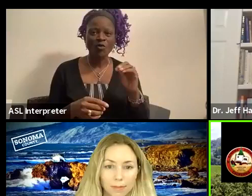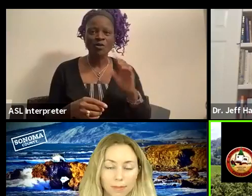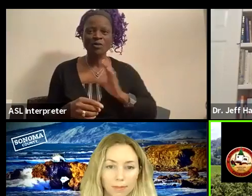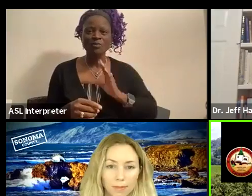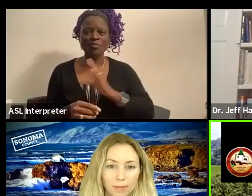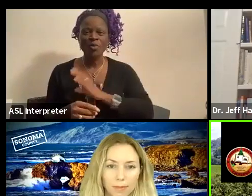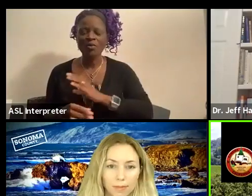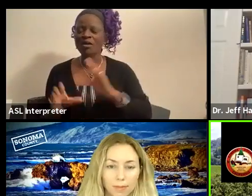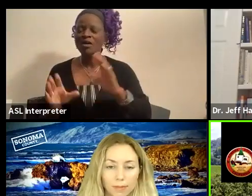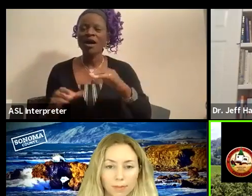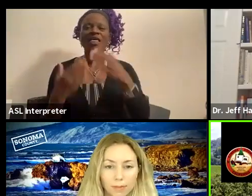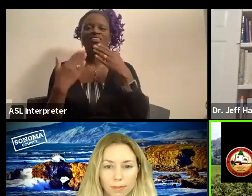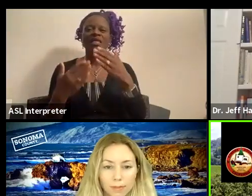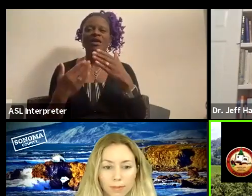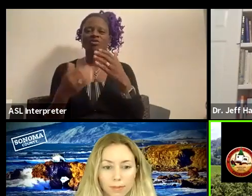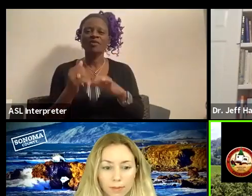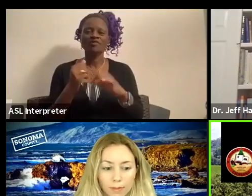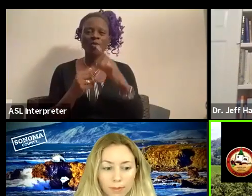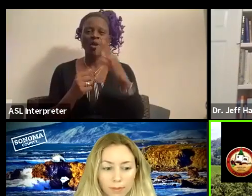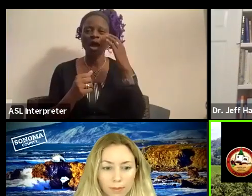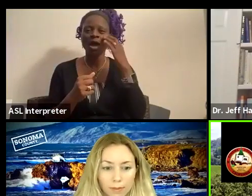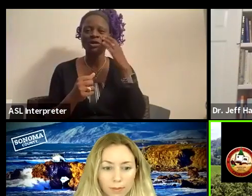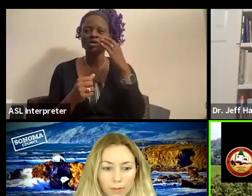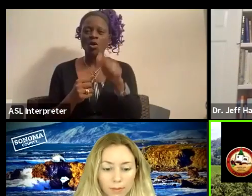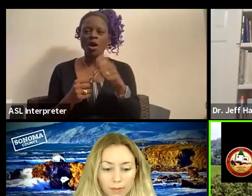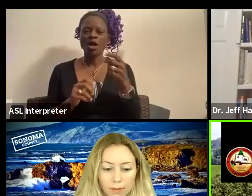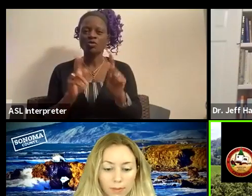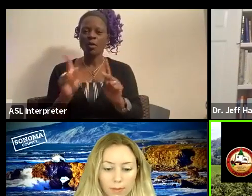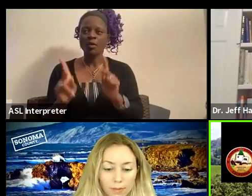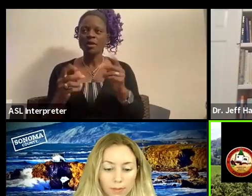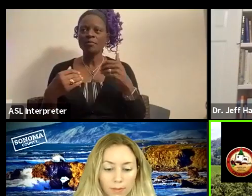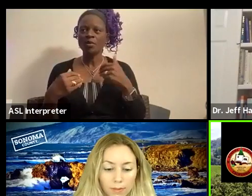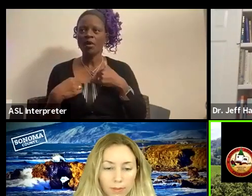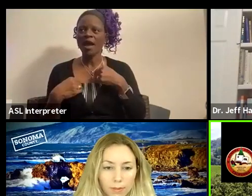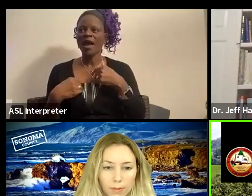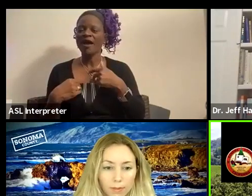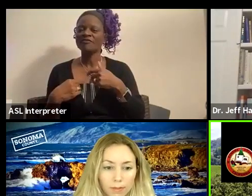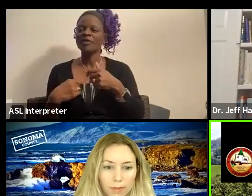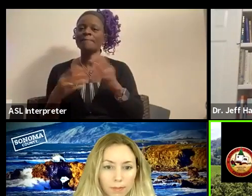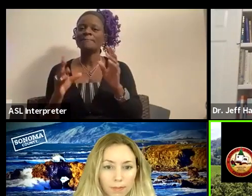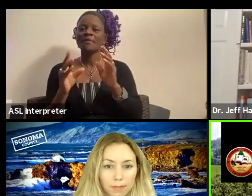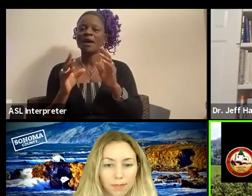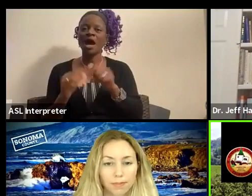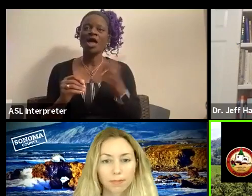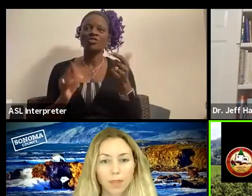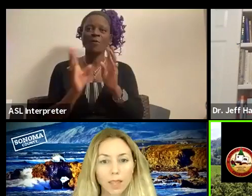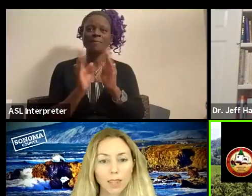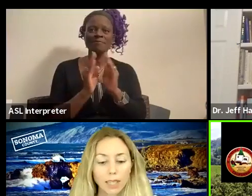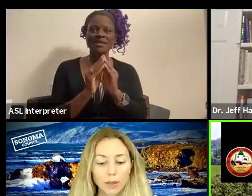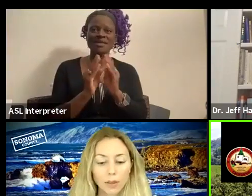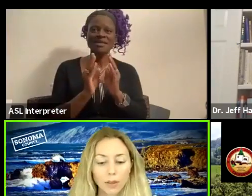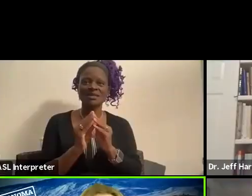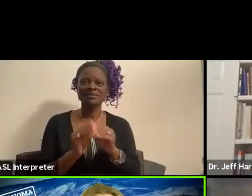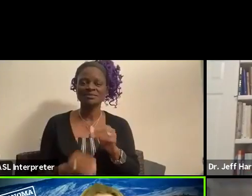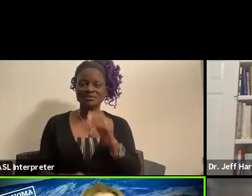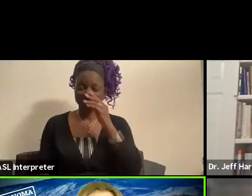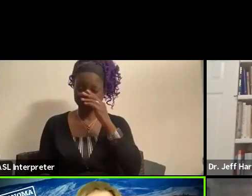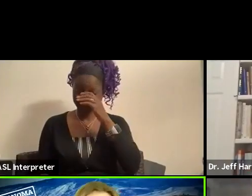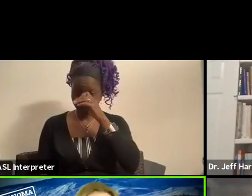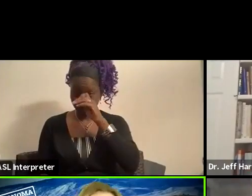I know some of us has to jump off for another meeting, but I'm going to turn it back to Supervisor Hopkins'. Thank you so much, and I just want to say